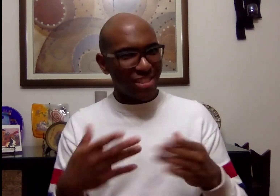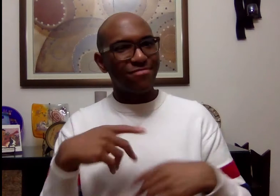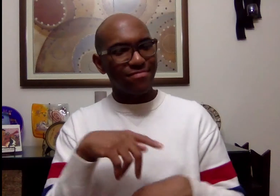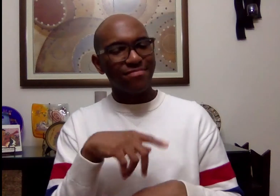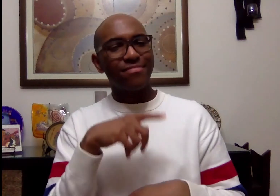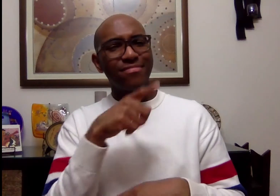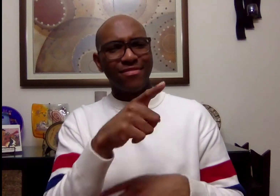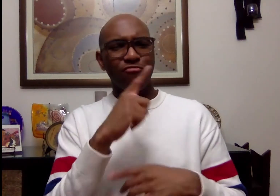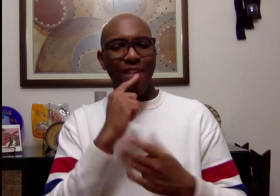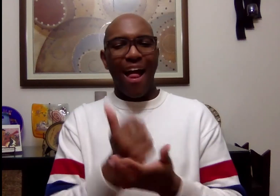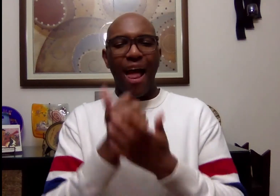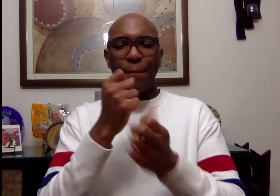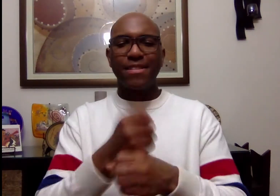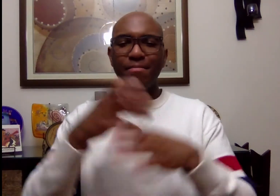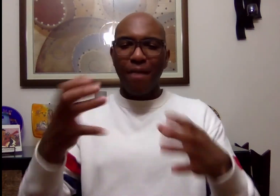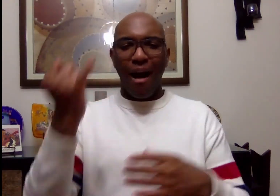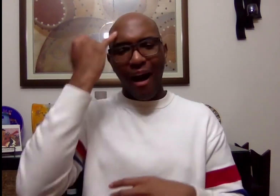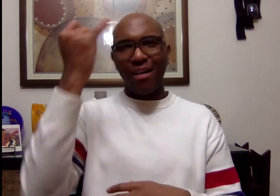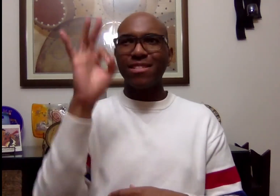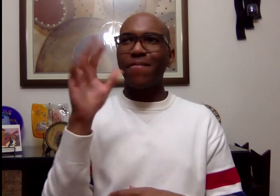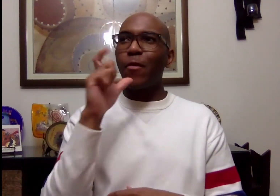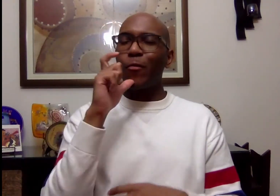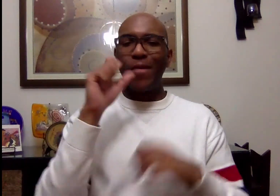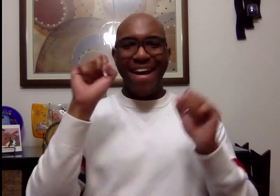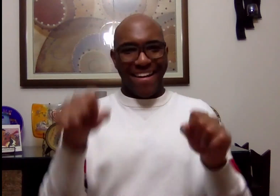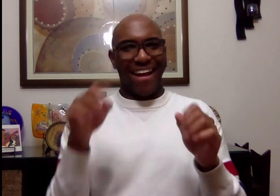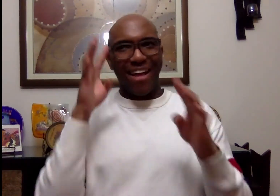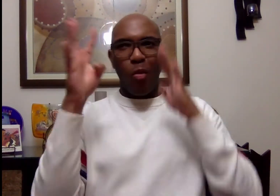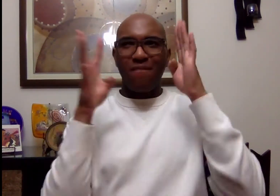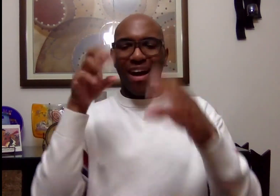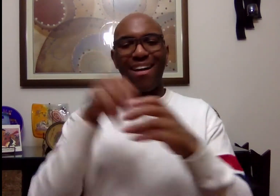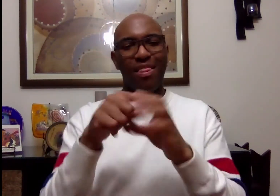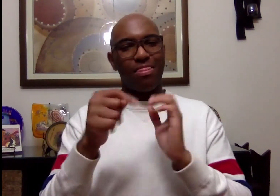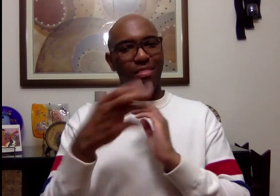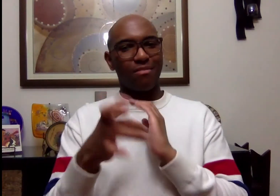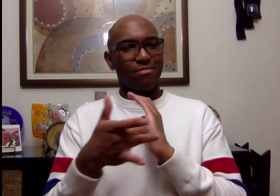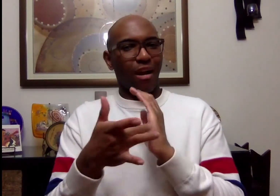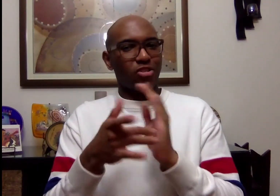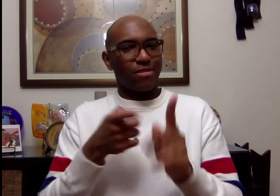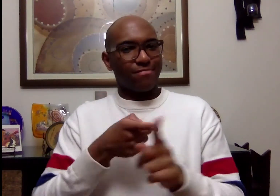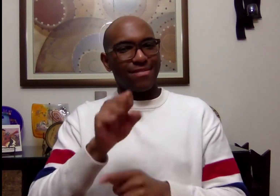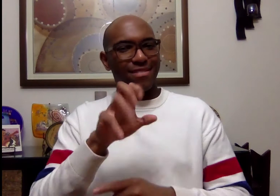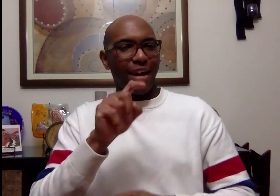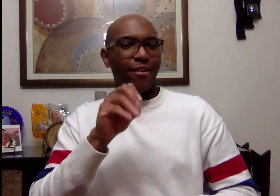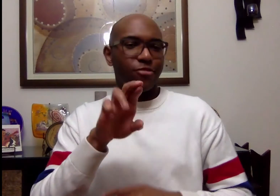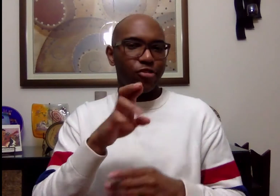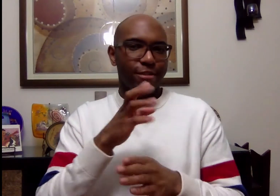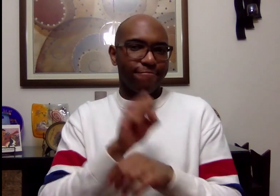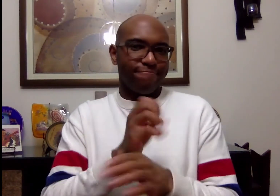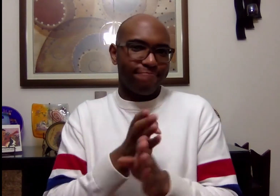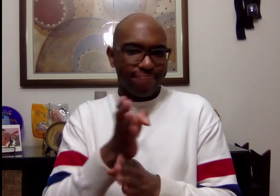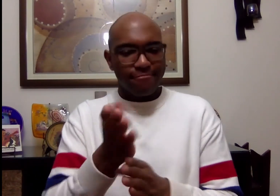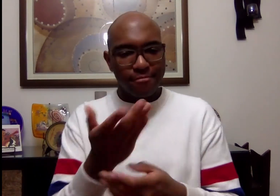helping to expand the idea of who could innovate in the technology sector.